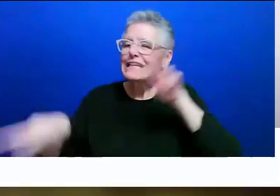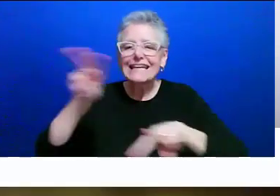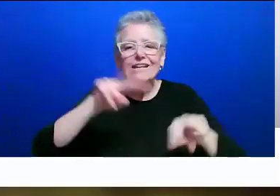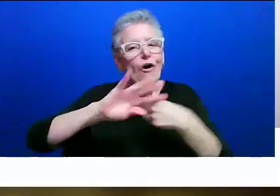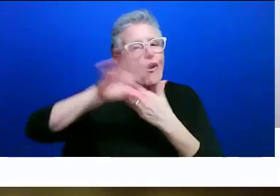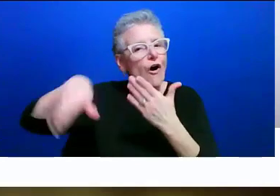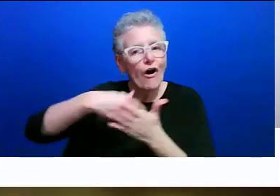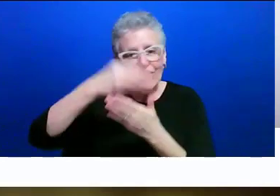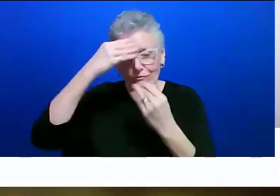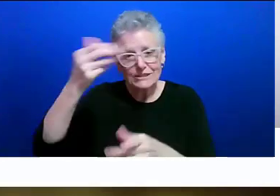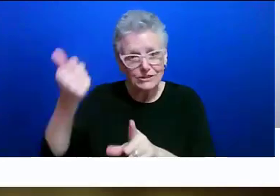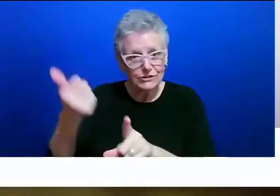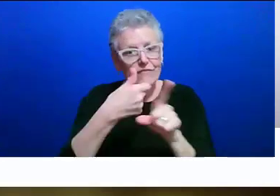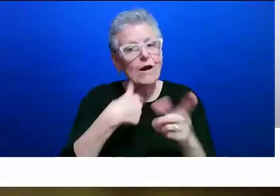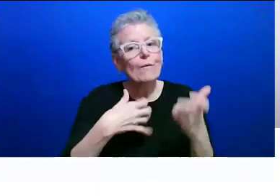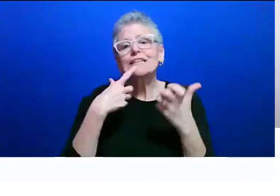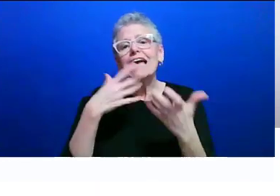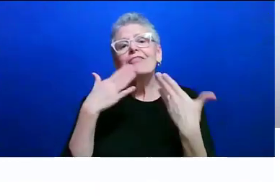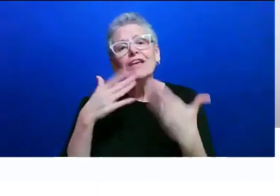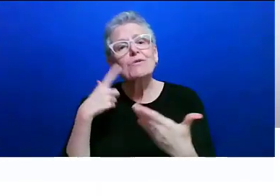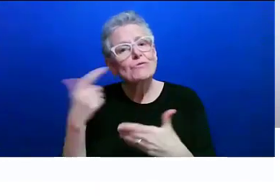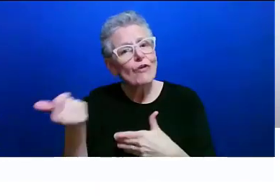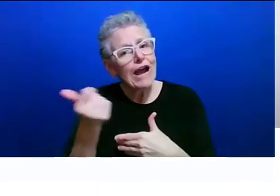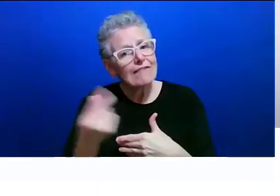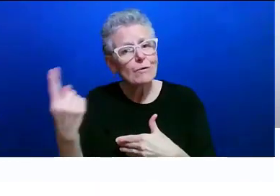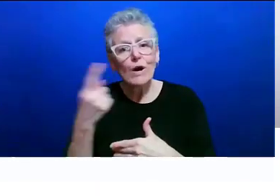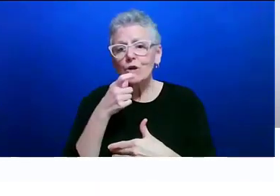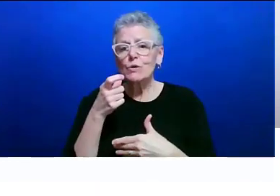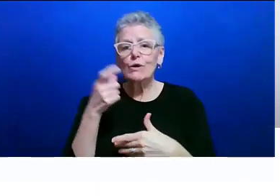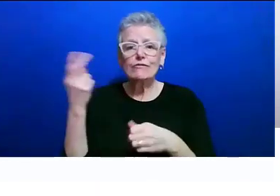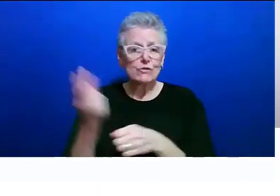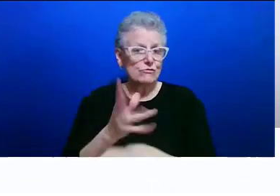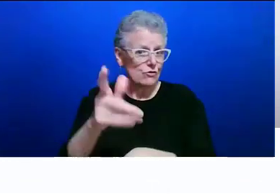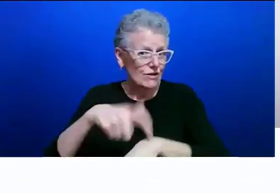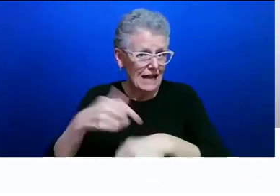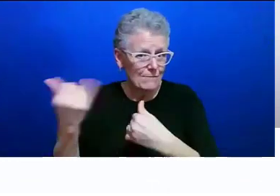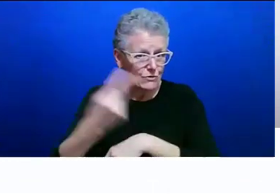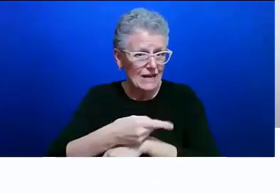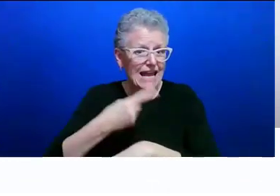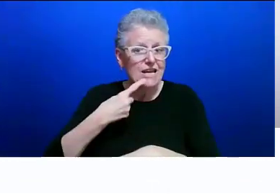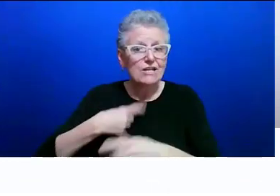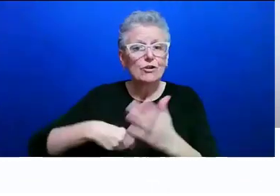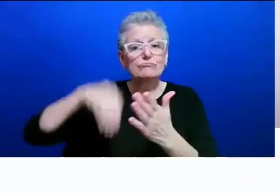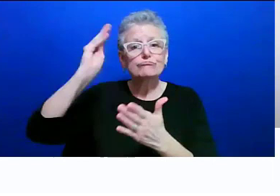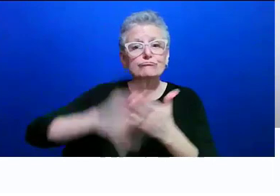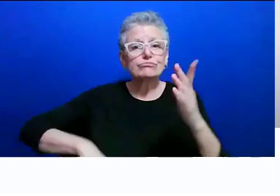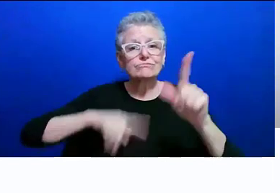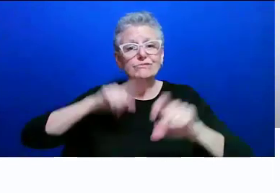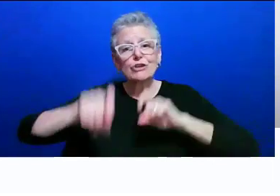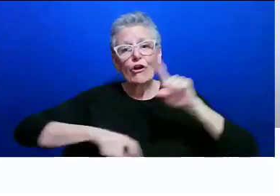I just wanted to say thank you to everyone who has taken time to complete our field surveys, that information is used